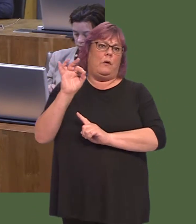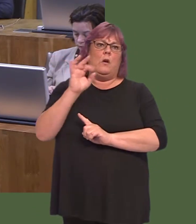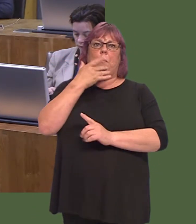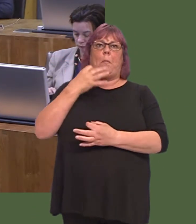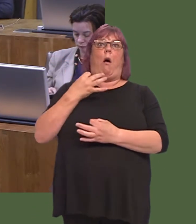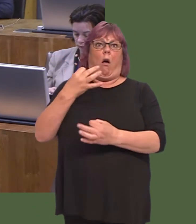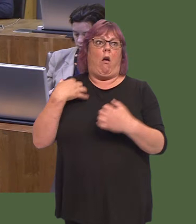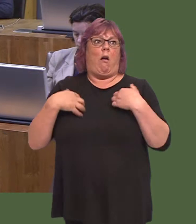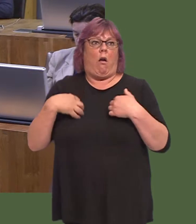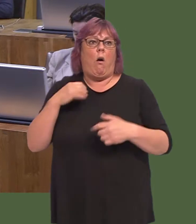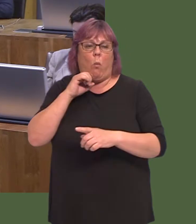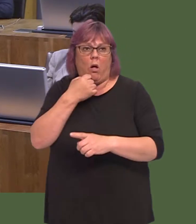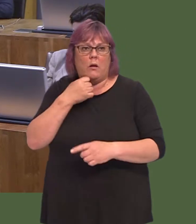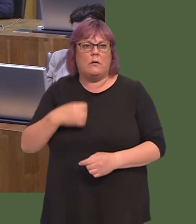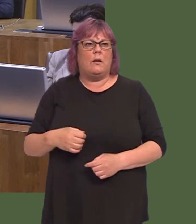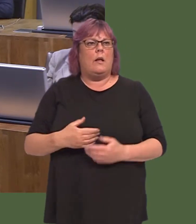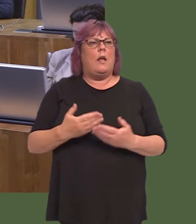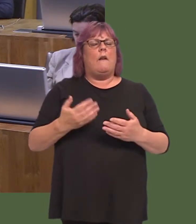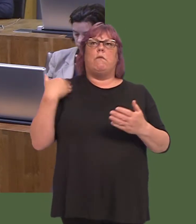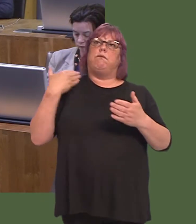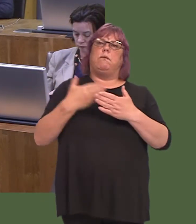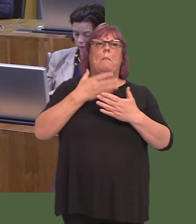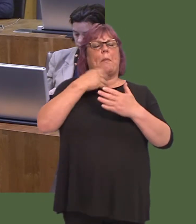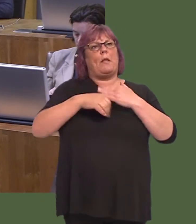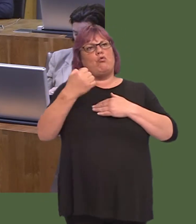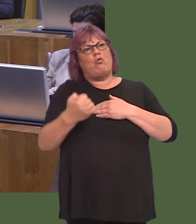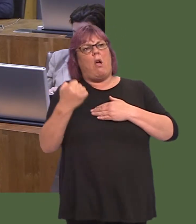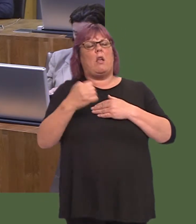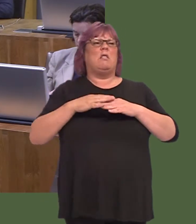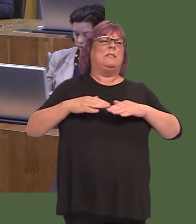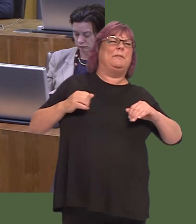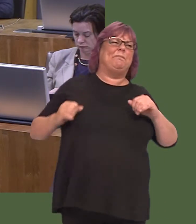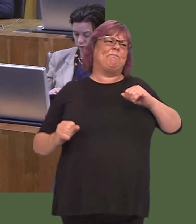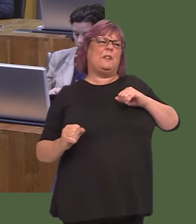For too long, they've had to put up with uncomfortable trains with condensation running down the